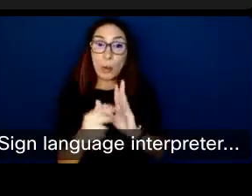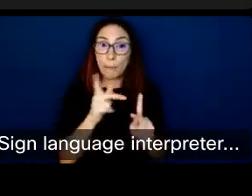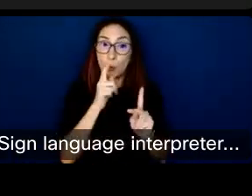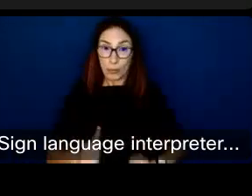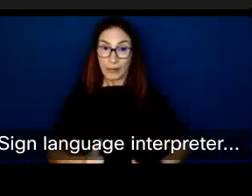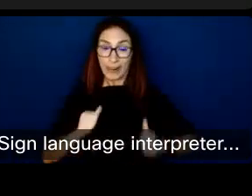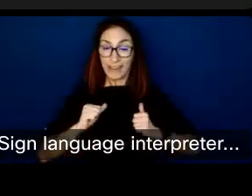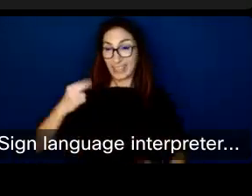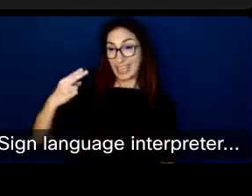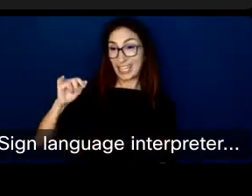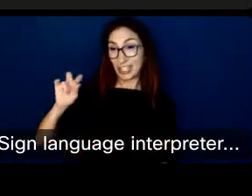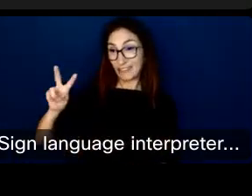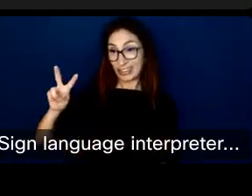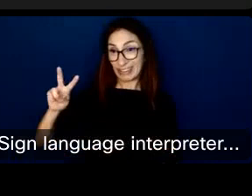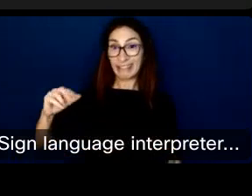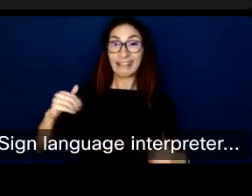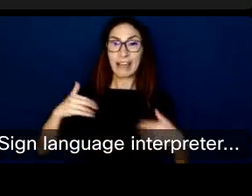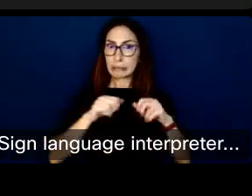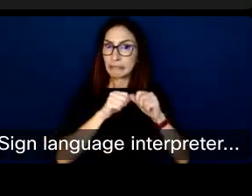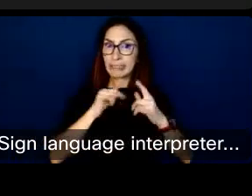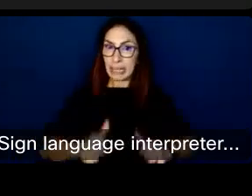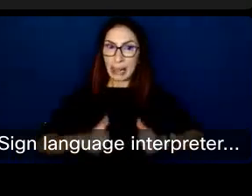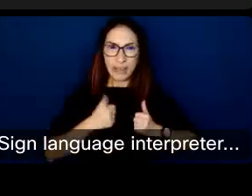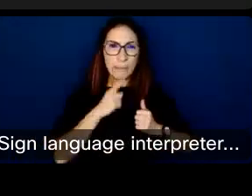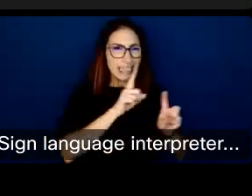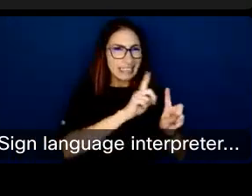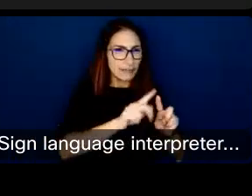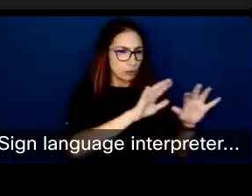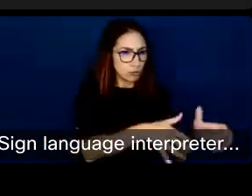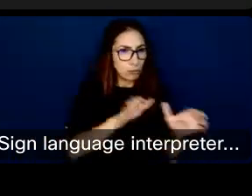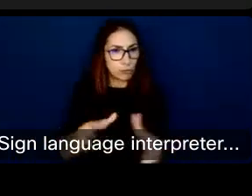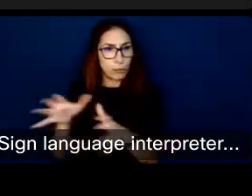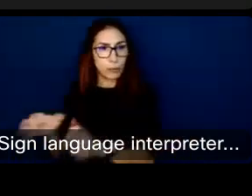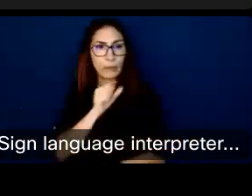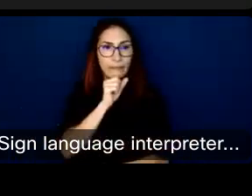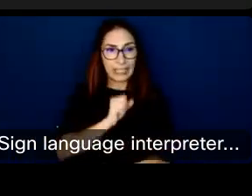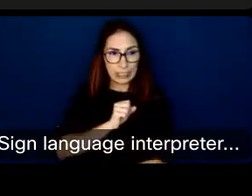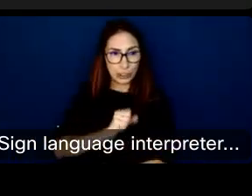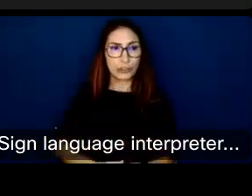by age group. And so this is data from 2023. And so again,